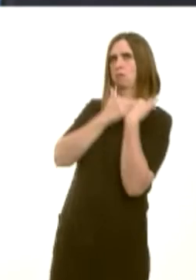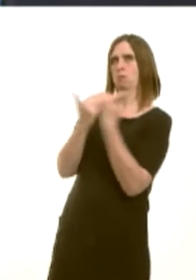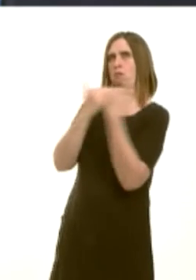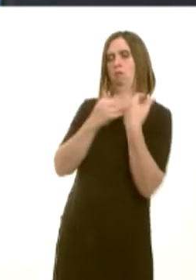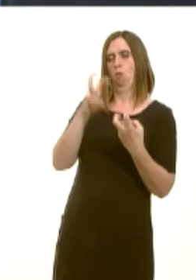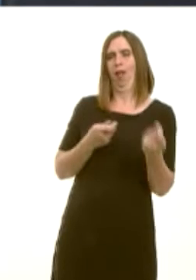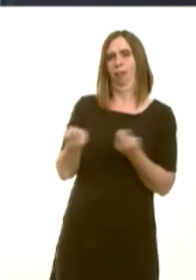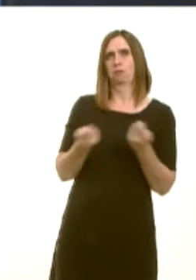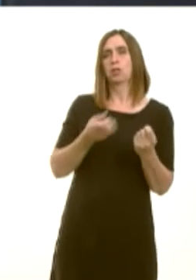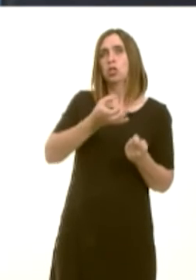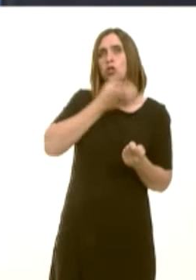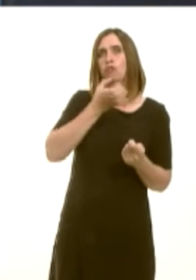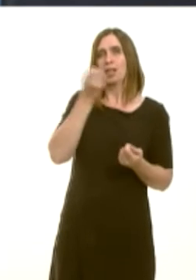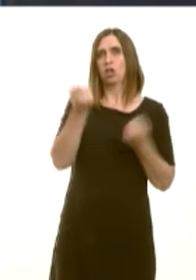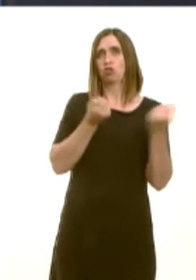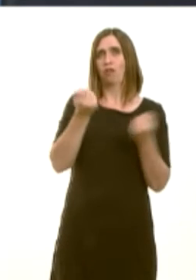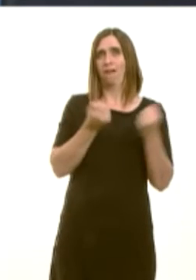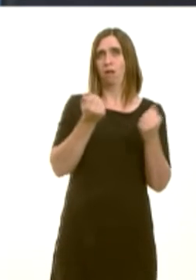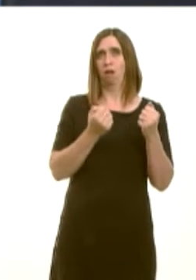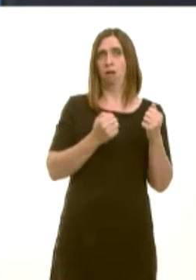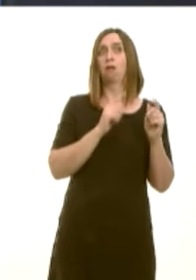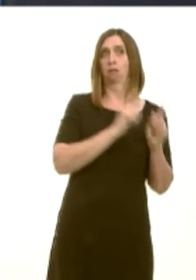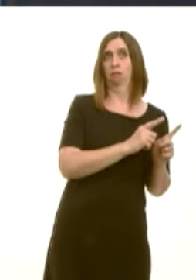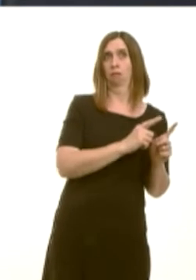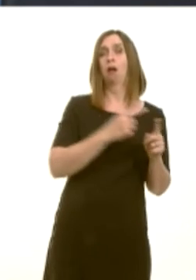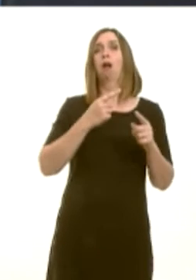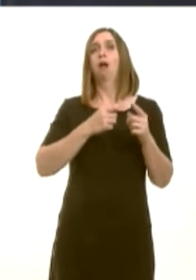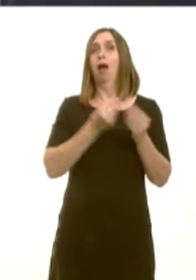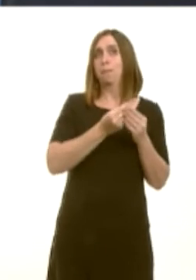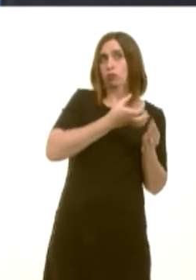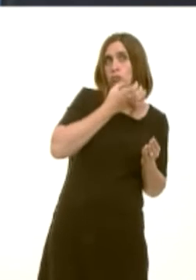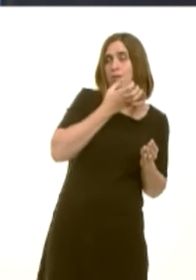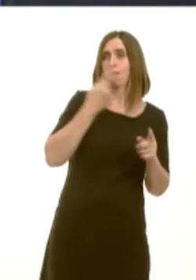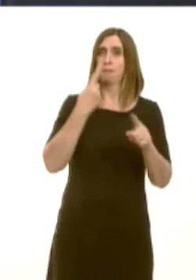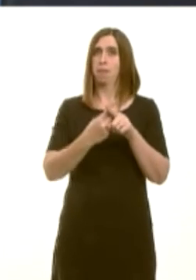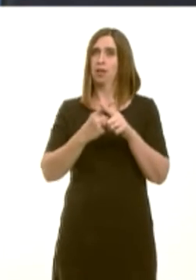limits. It seems to me that there is potential for speed limits to be devolved to Wales,